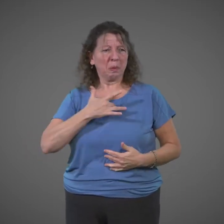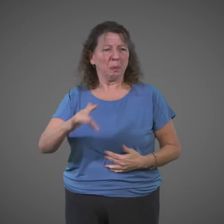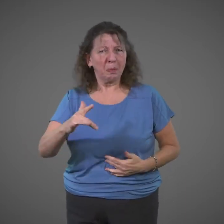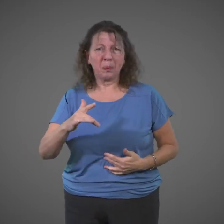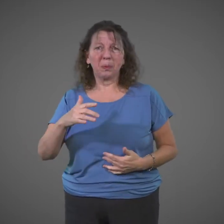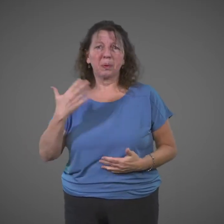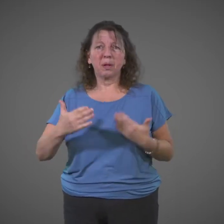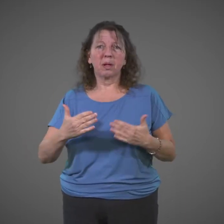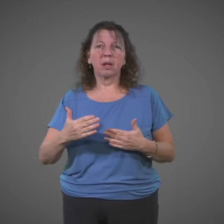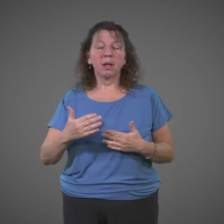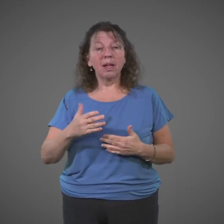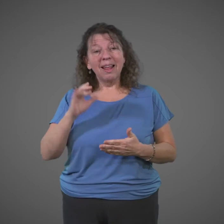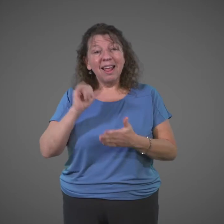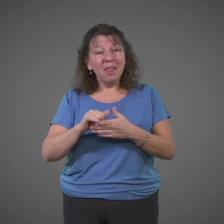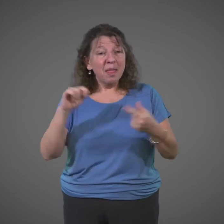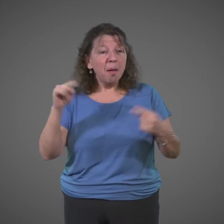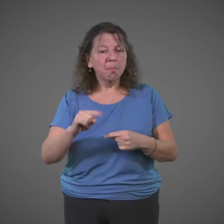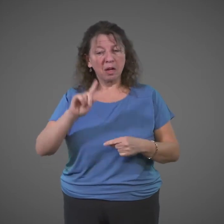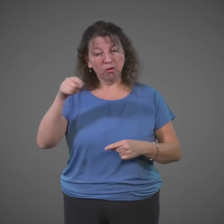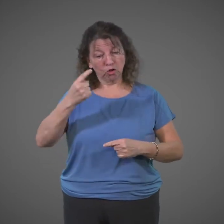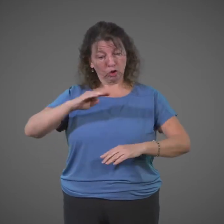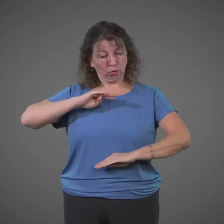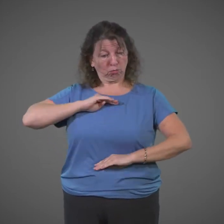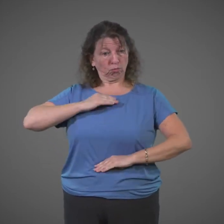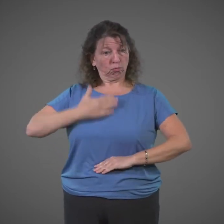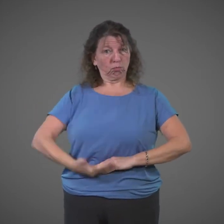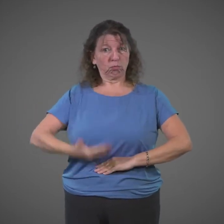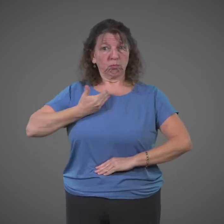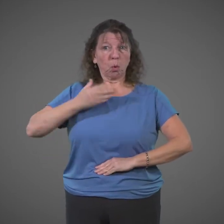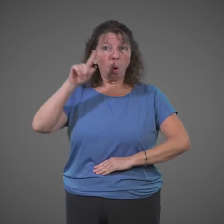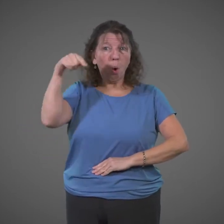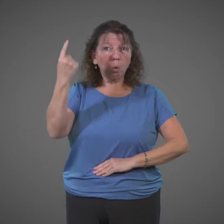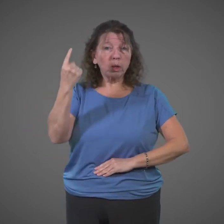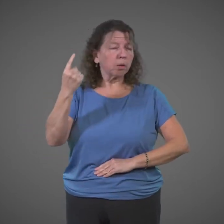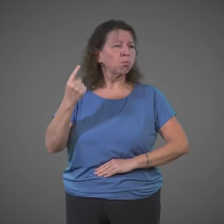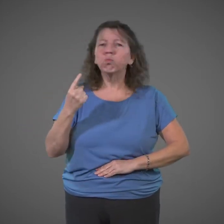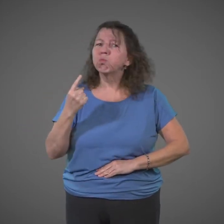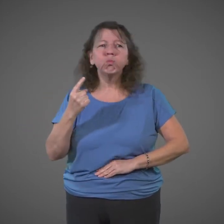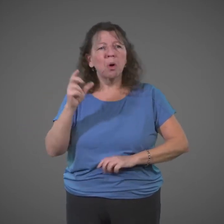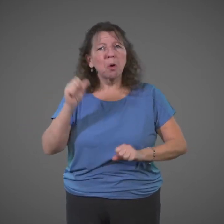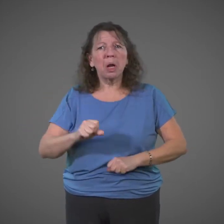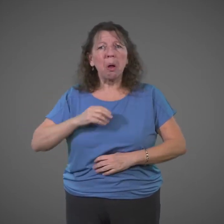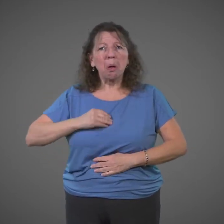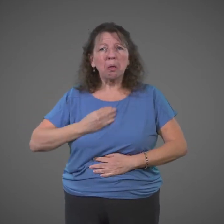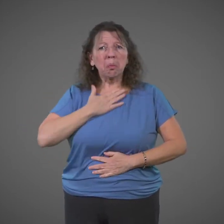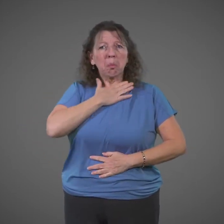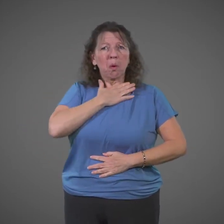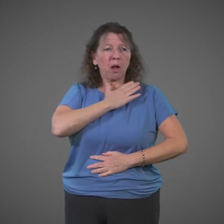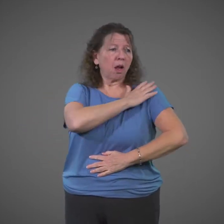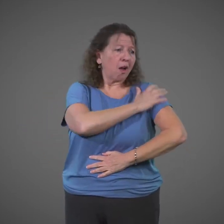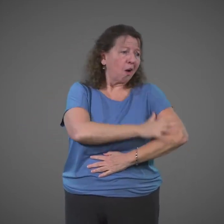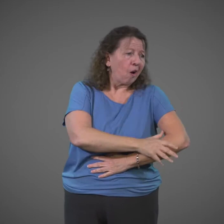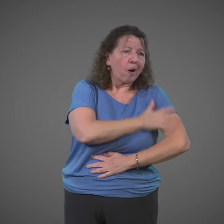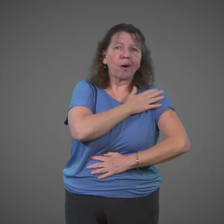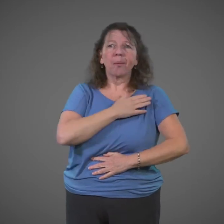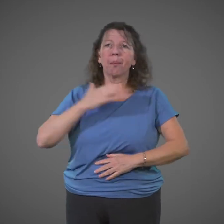There could be a sharp pain, and that pain may not just stay in the chest area, it could move to your arm, shoulder, back,